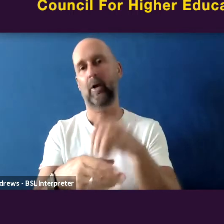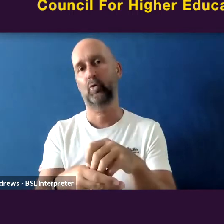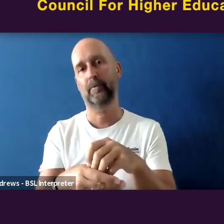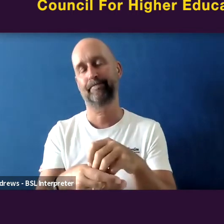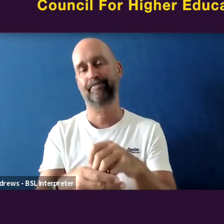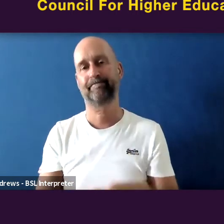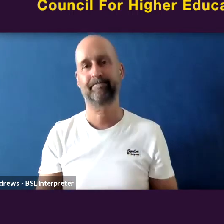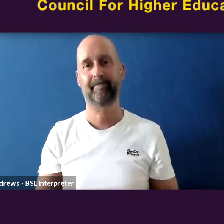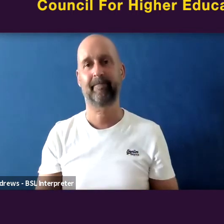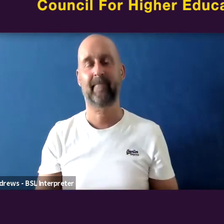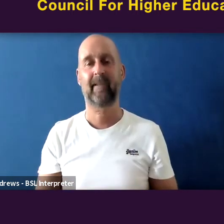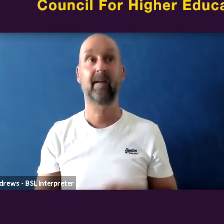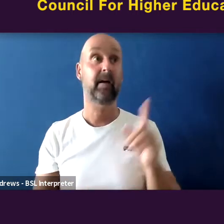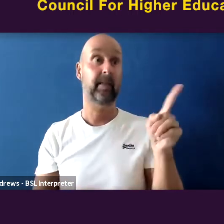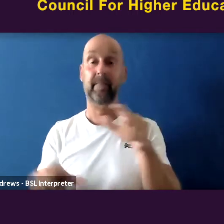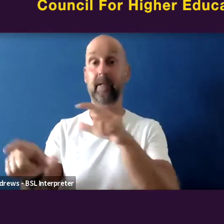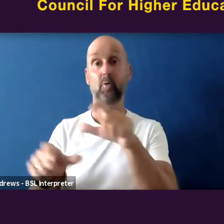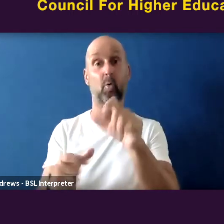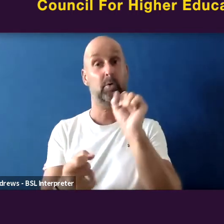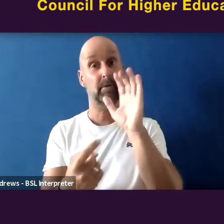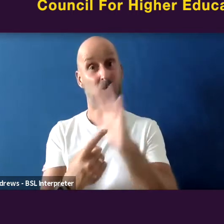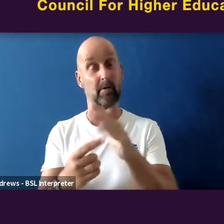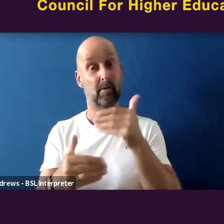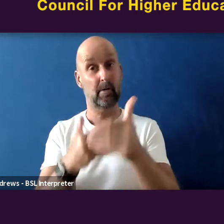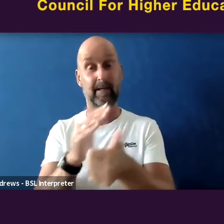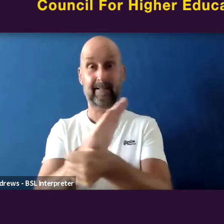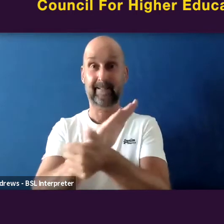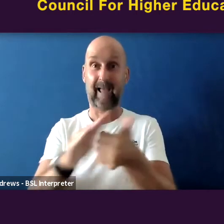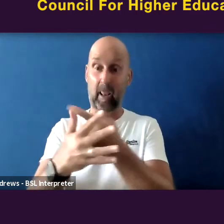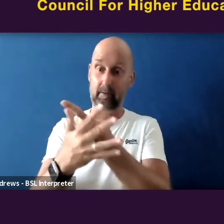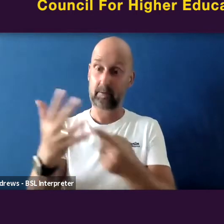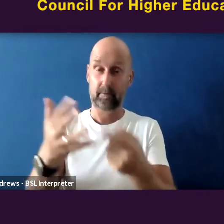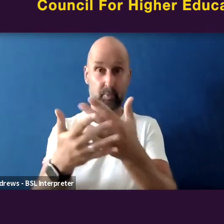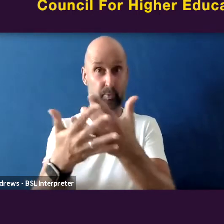These courses provide a vital pipeline of talent for creative and related industries,